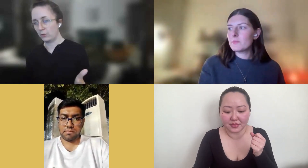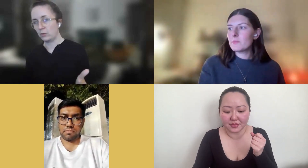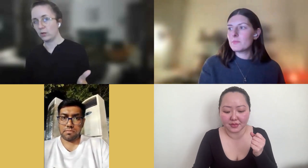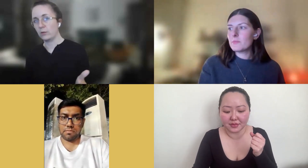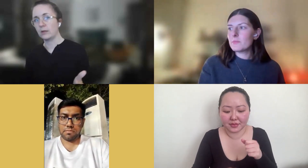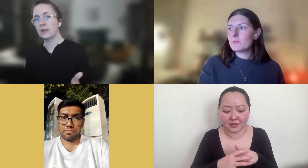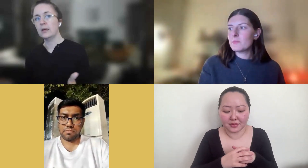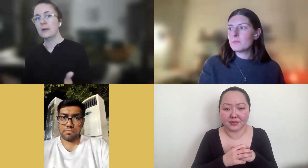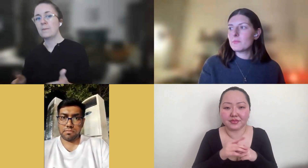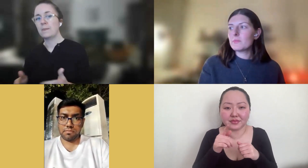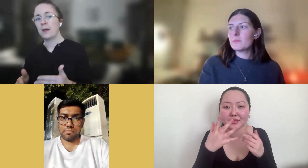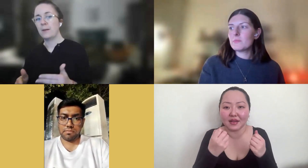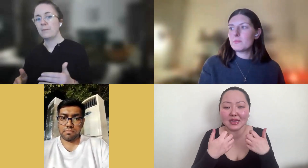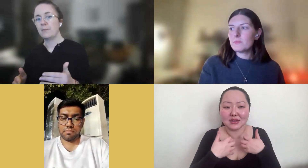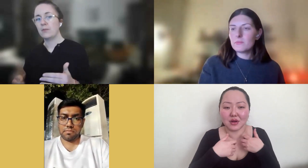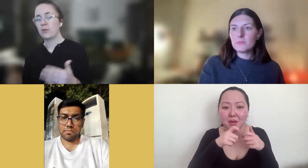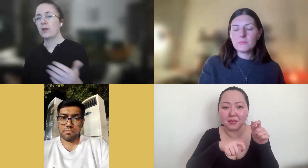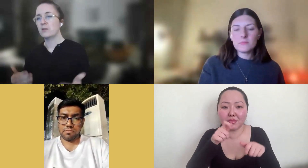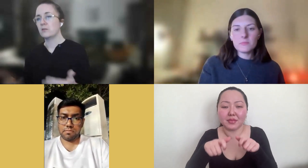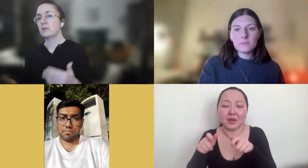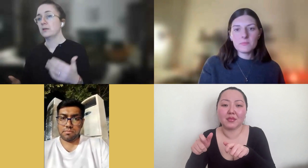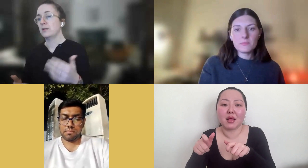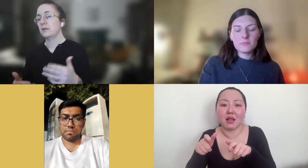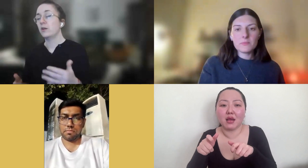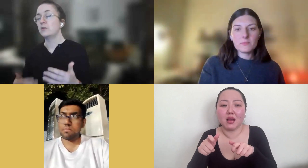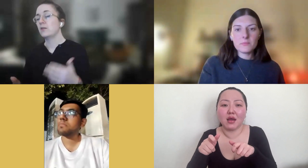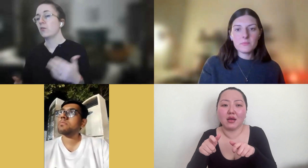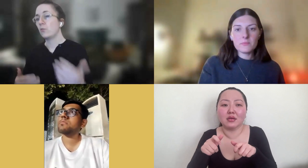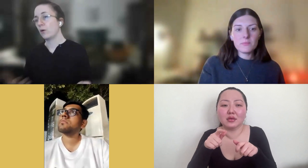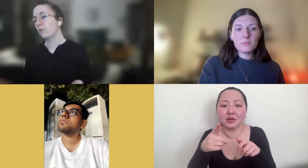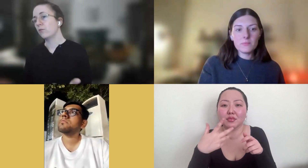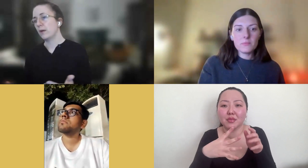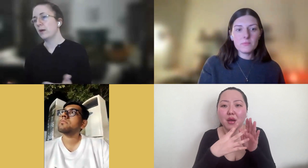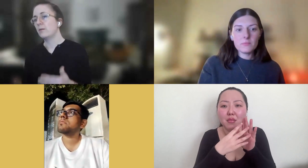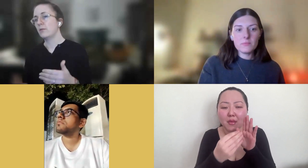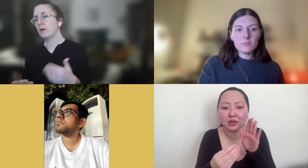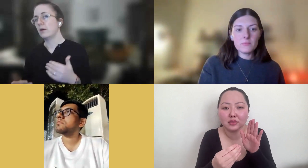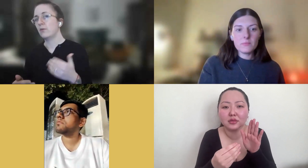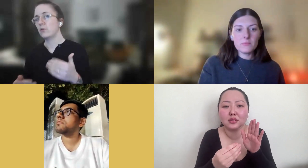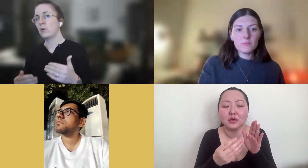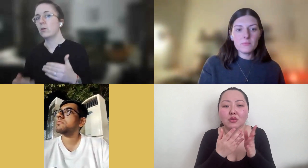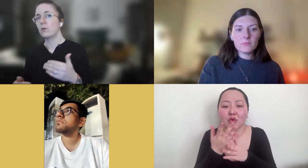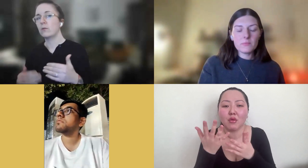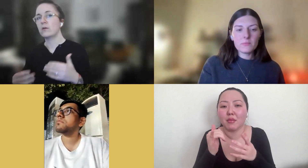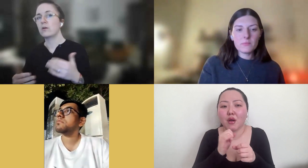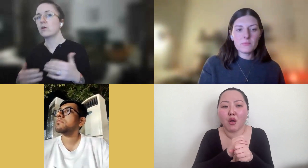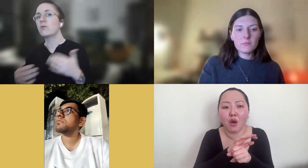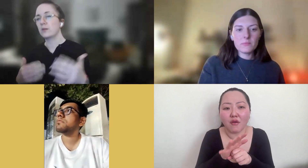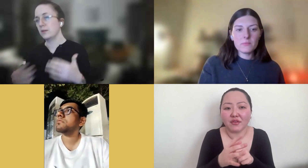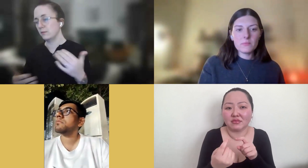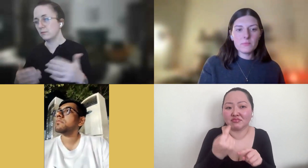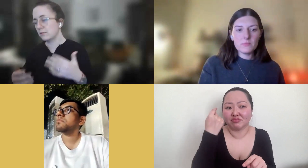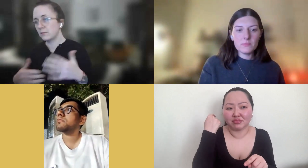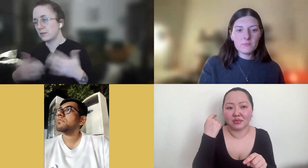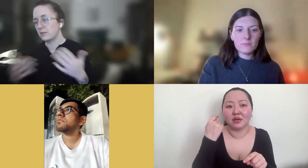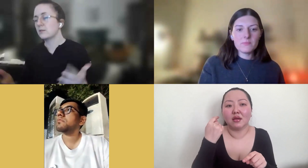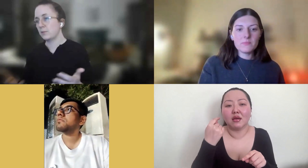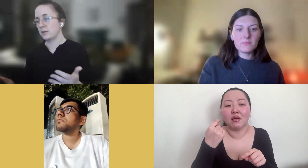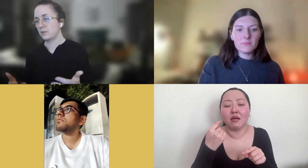now, ongoing, the creativity that has sprung from that, that has constantly existed because